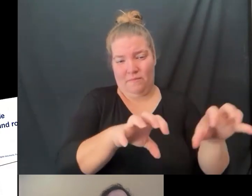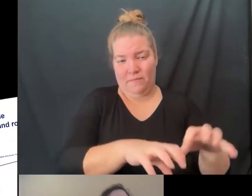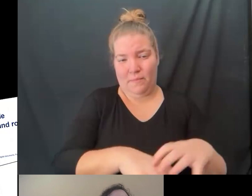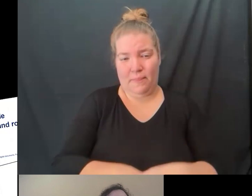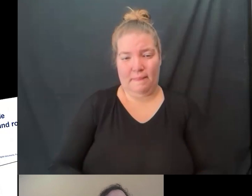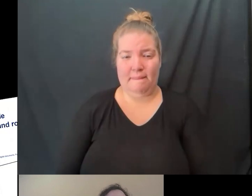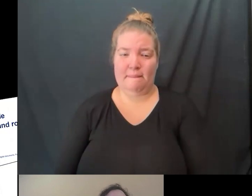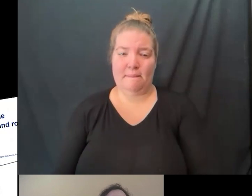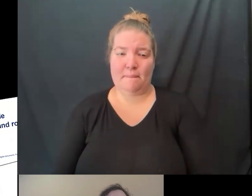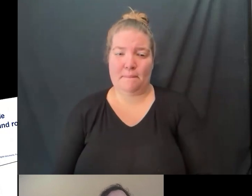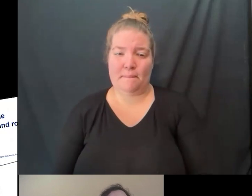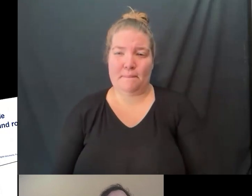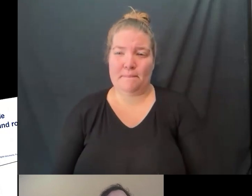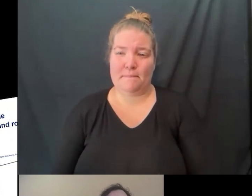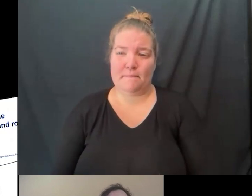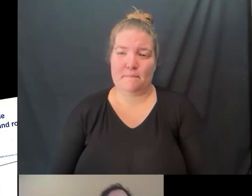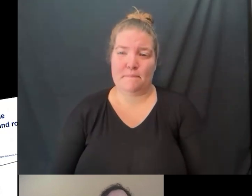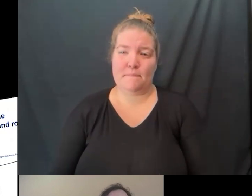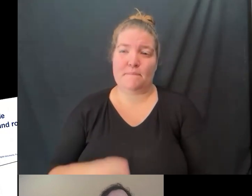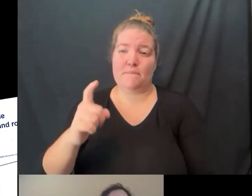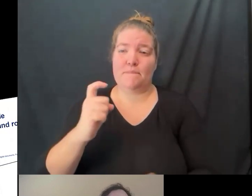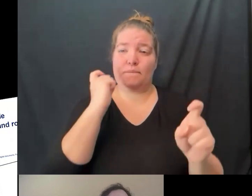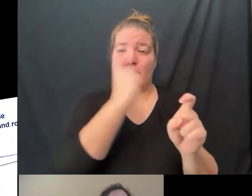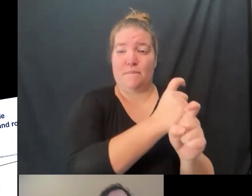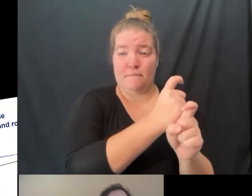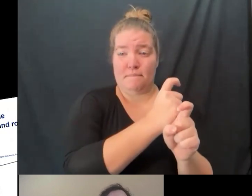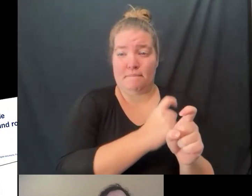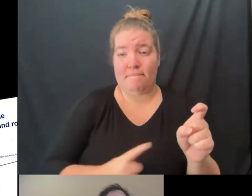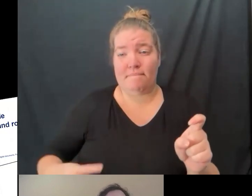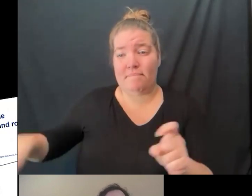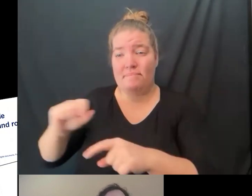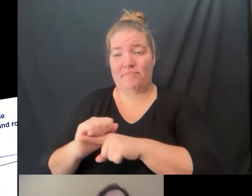And conveniently, these regs insist that we train our procurement people anyway.